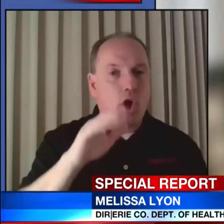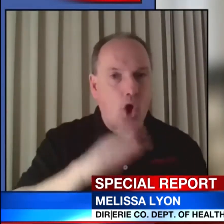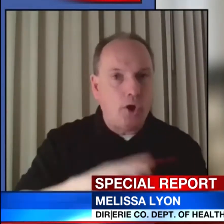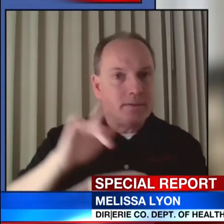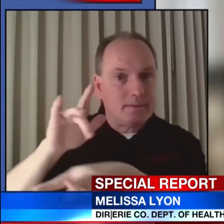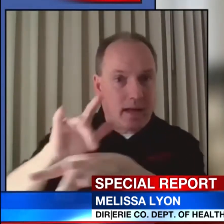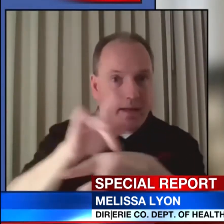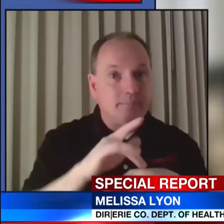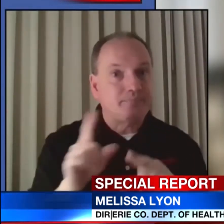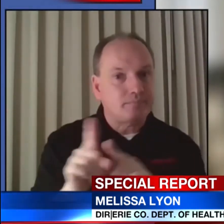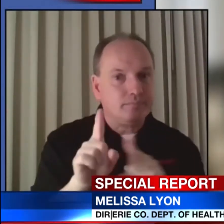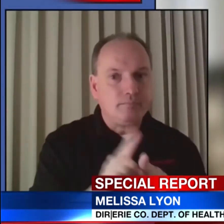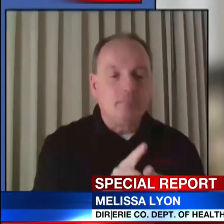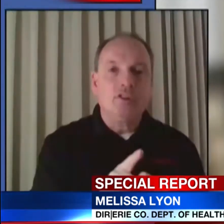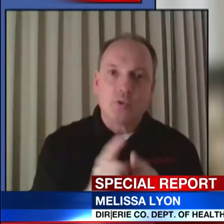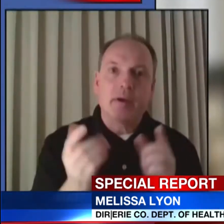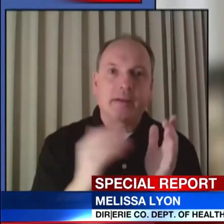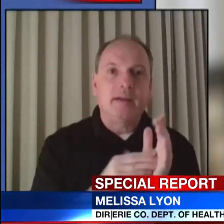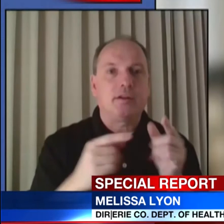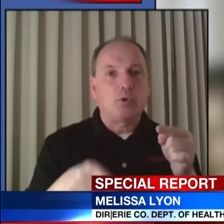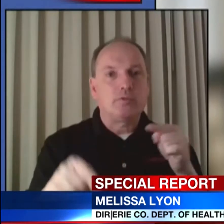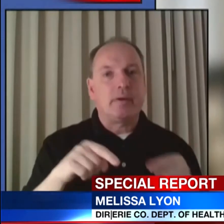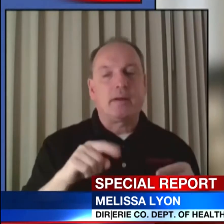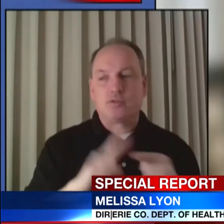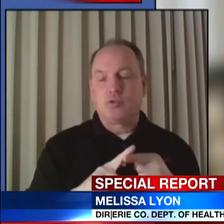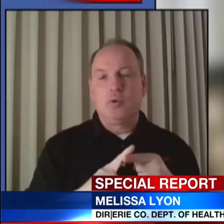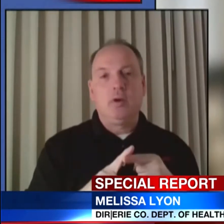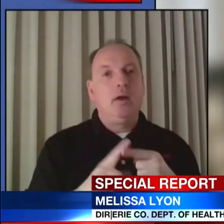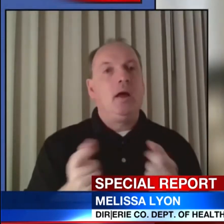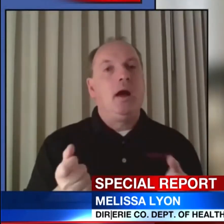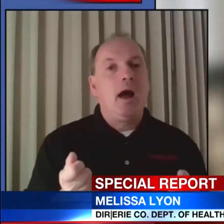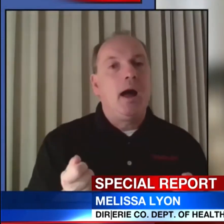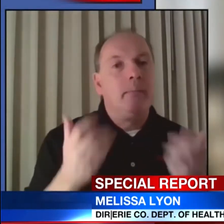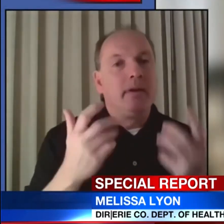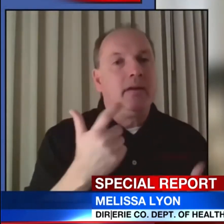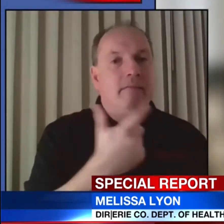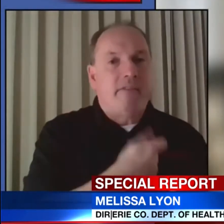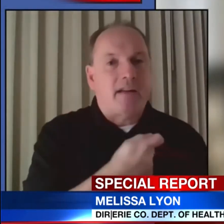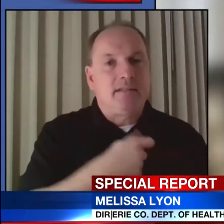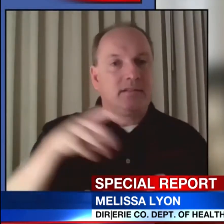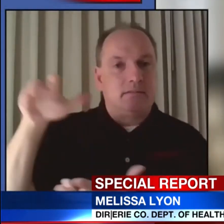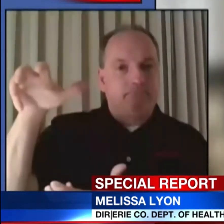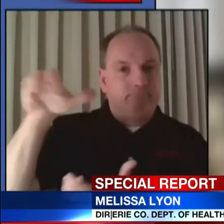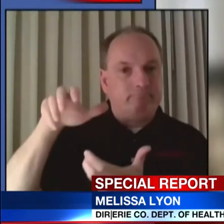SYSTEMS AND COMMUNICATIONS HAPPENING INTERNALLY ARE INCREASING SOME OF THEIR CAPACITY ONSITE AS WELL.